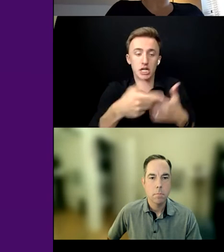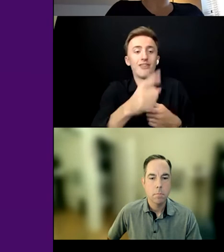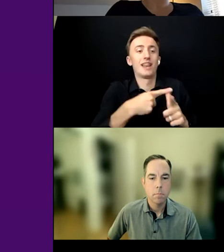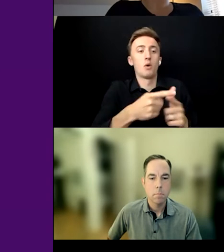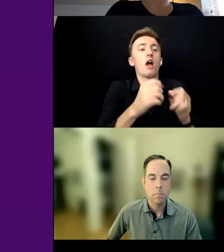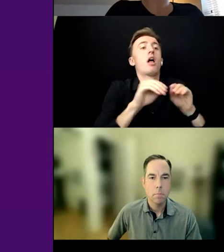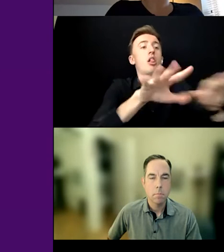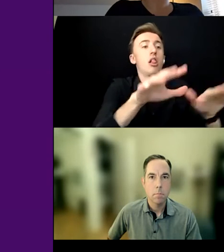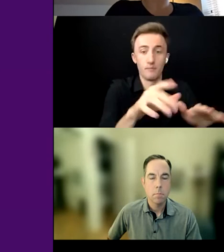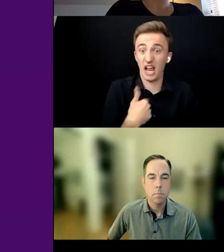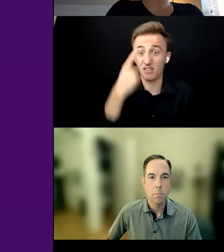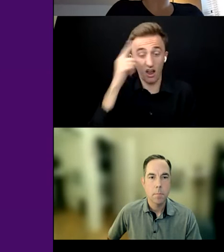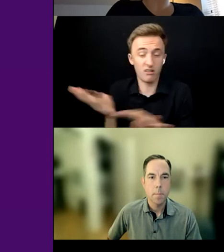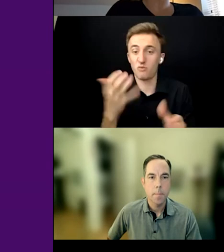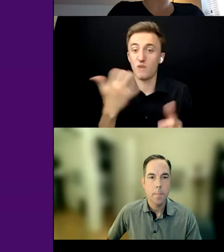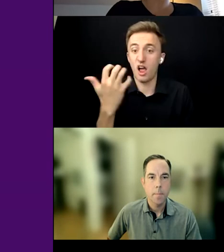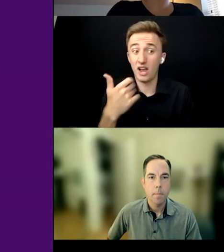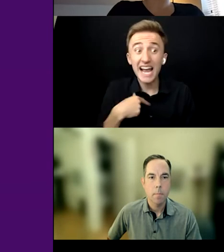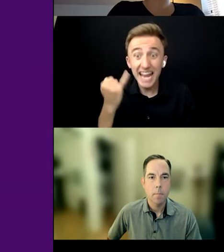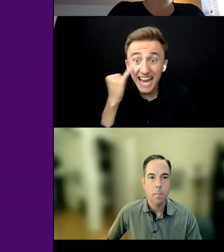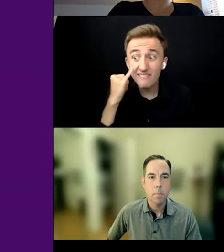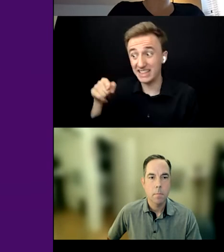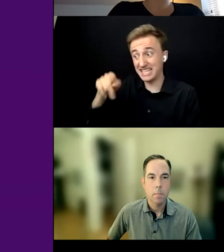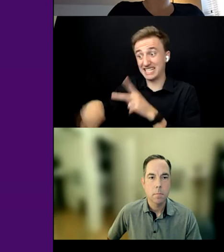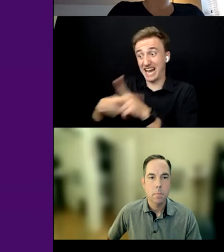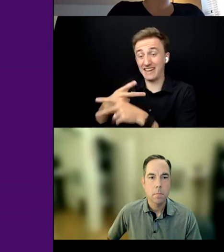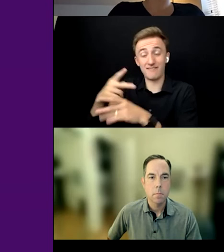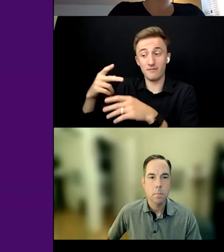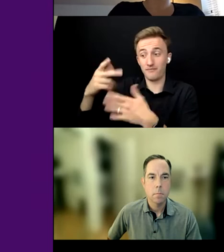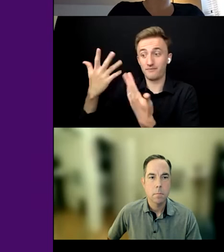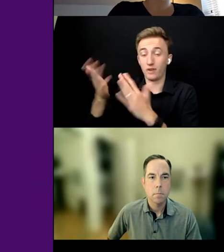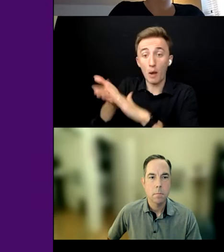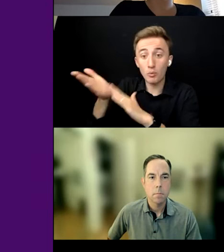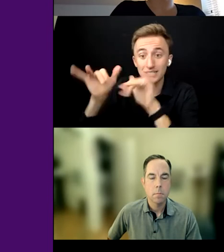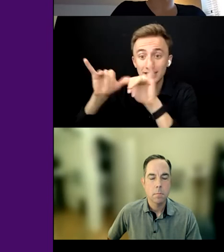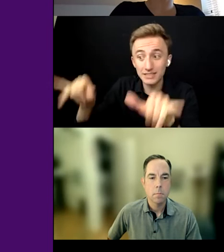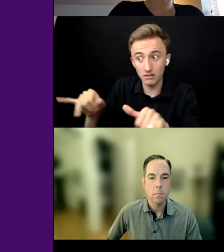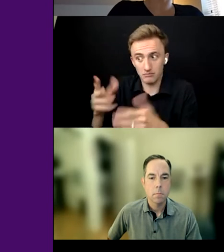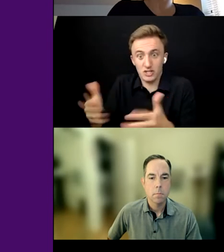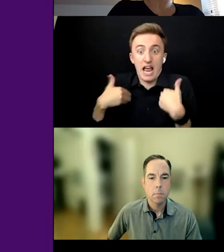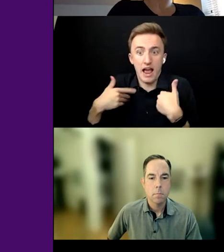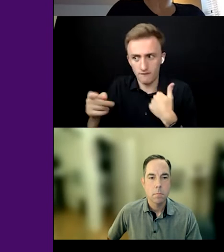at least that if a recording existed or could be created for languages that are not widely spoken,